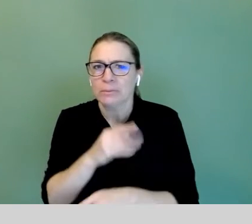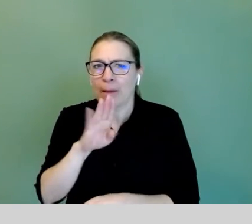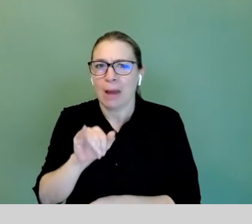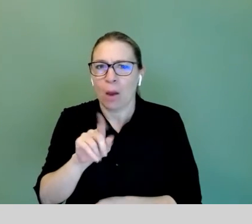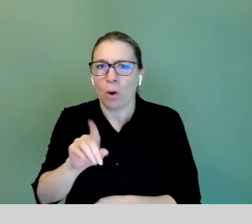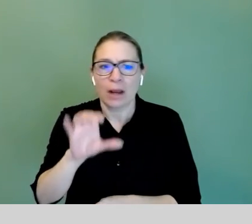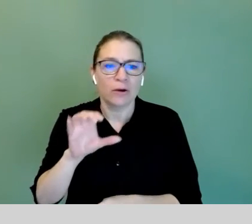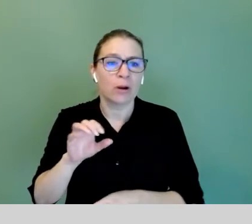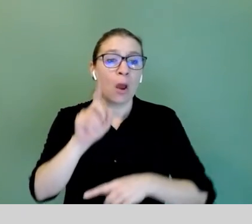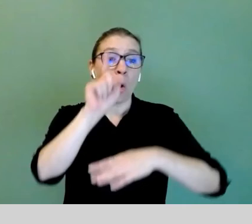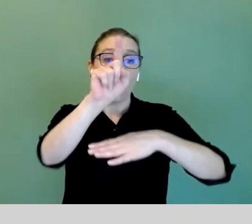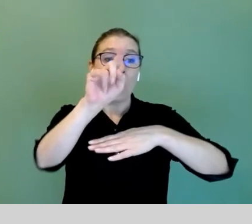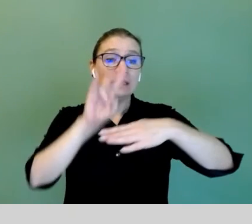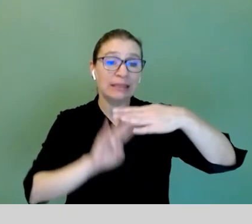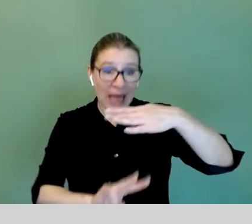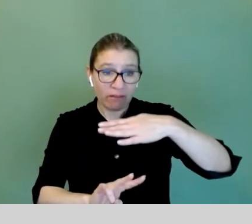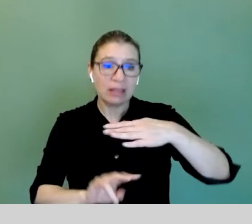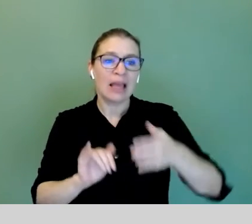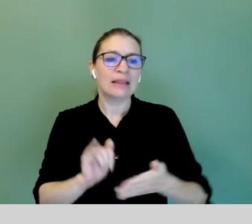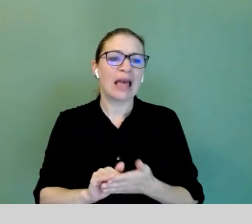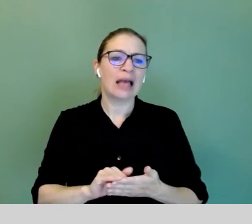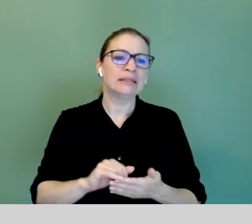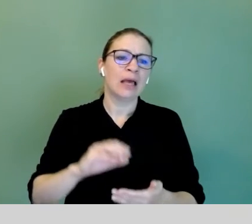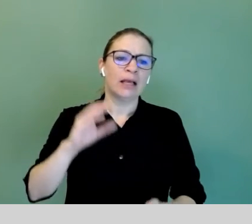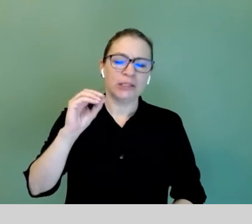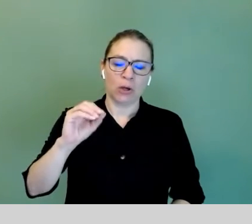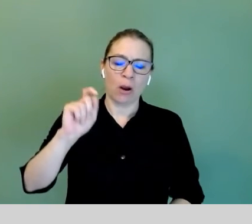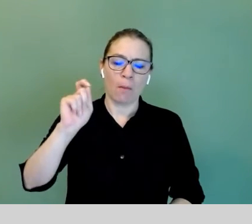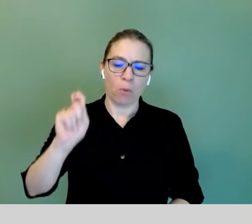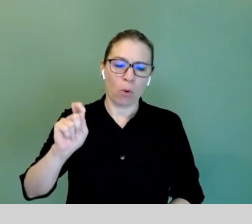So for example, 1/7, that's 0.1428 and so on.